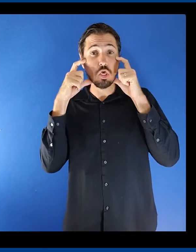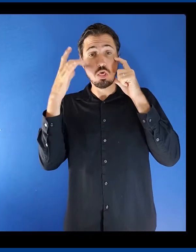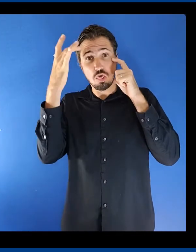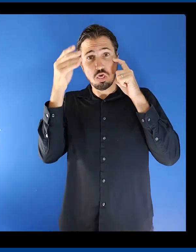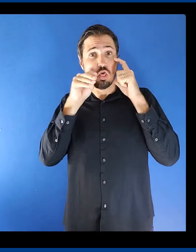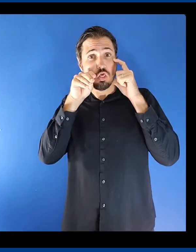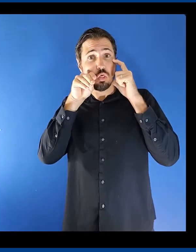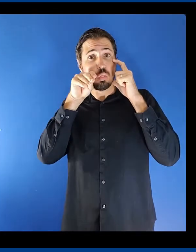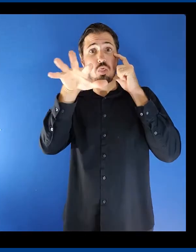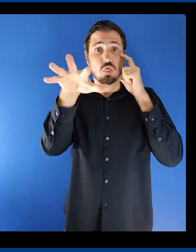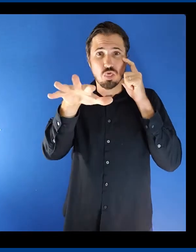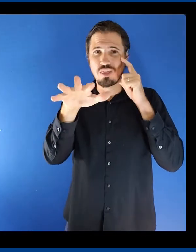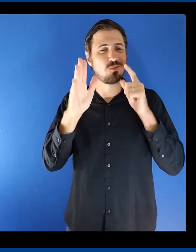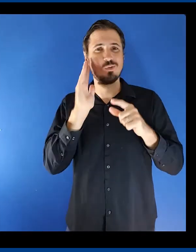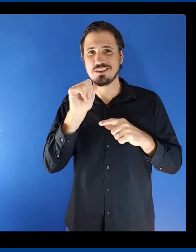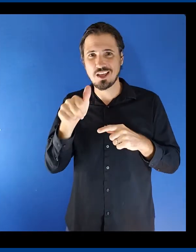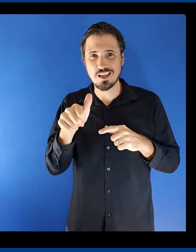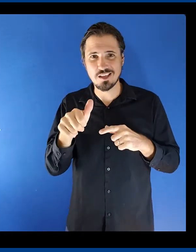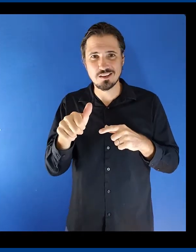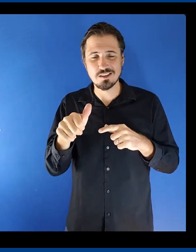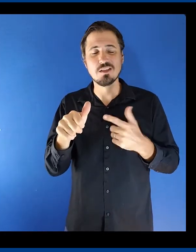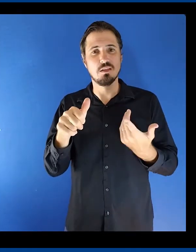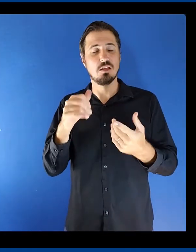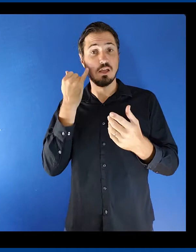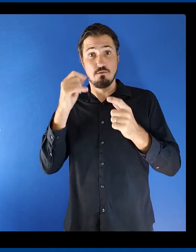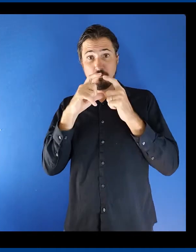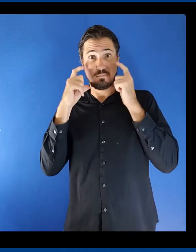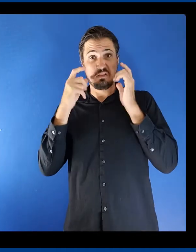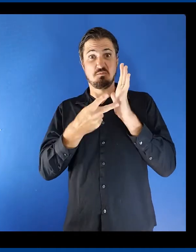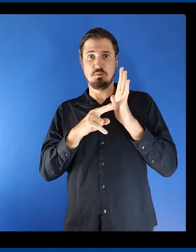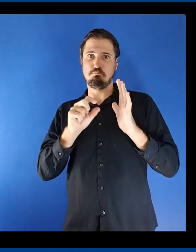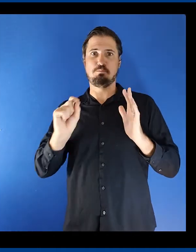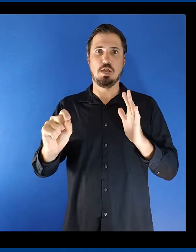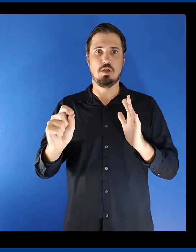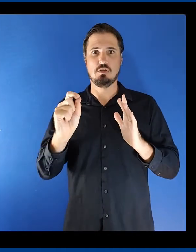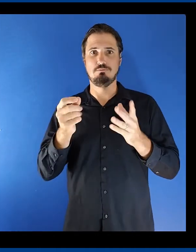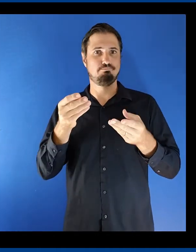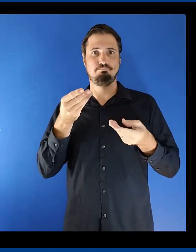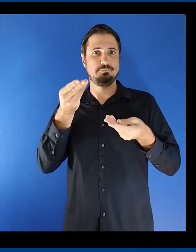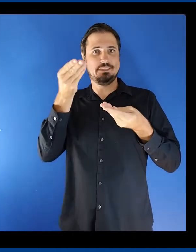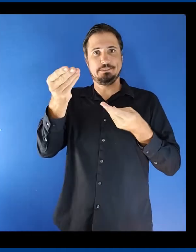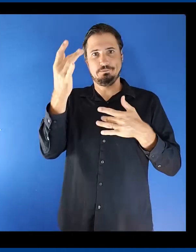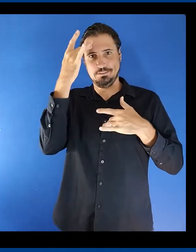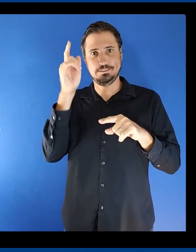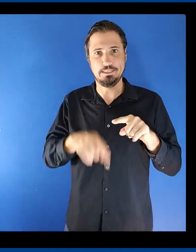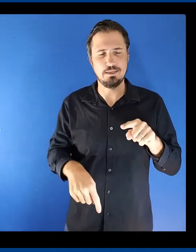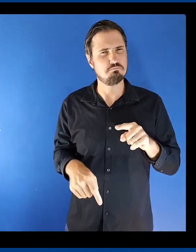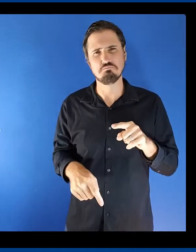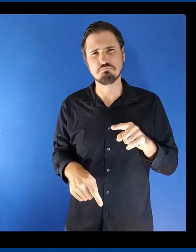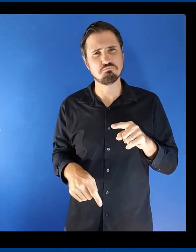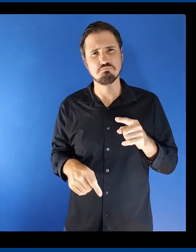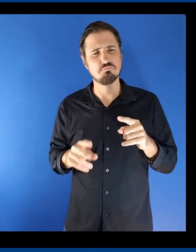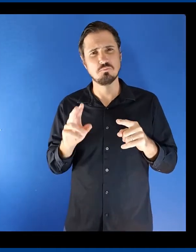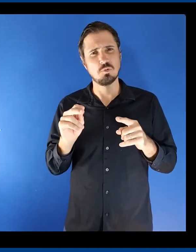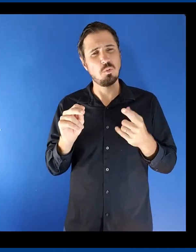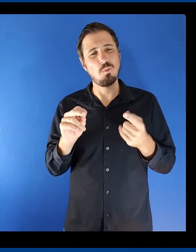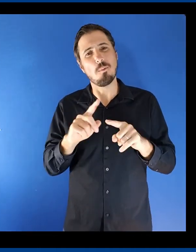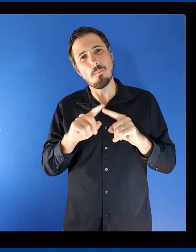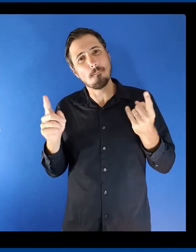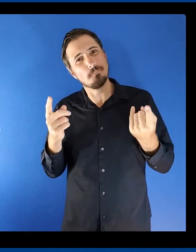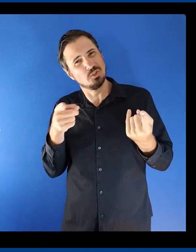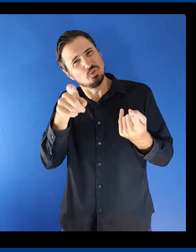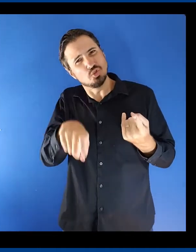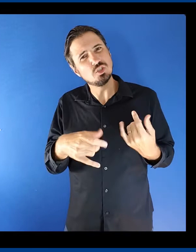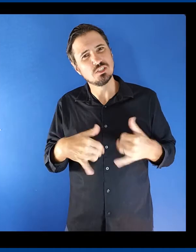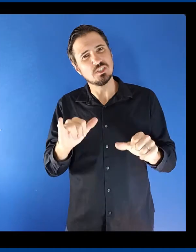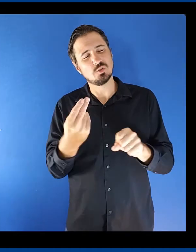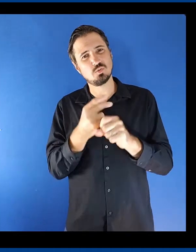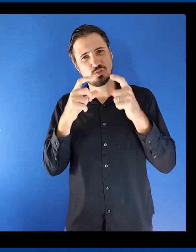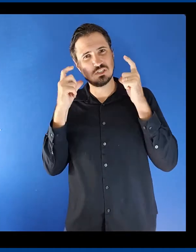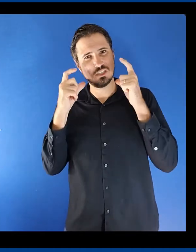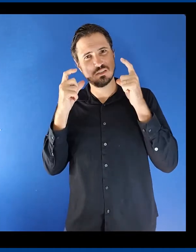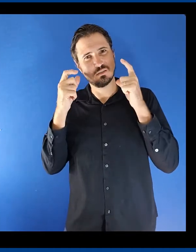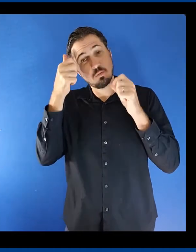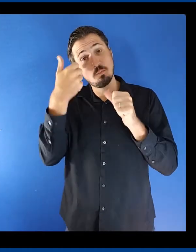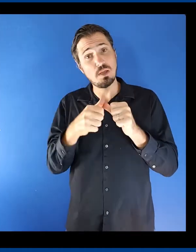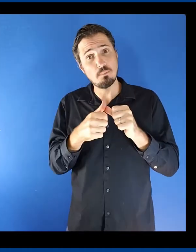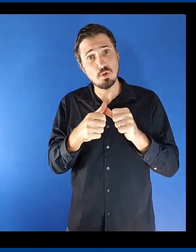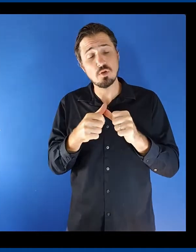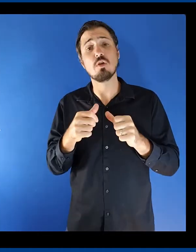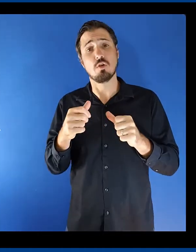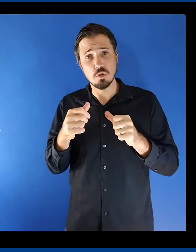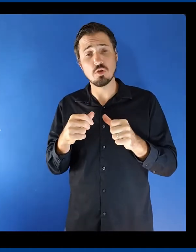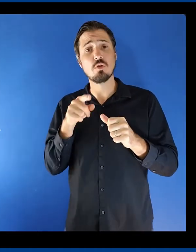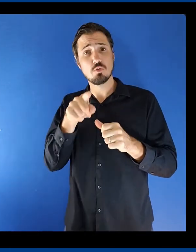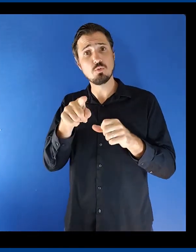But COVID-19 is actively spread by both sick people and non-symptomatic people, meaning you can get other people sick, even if you are not experiencing symptoms yourself.